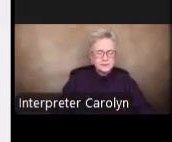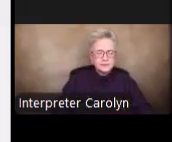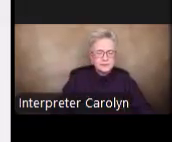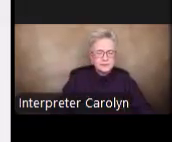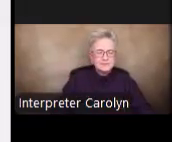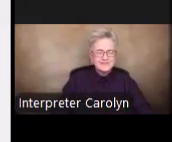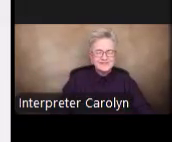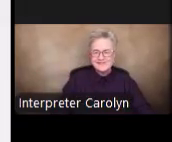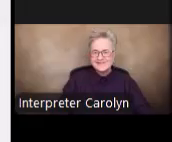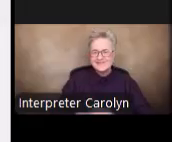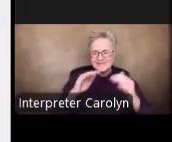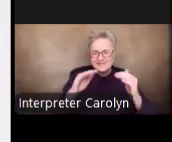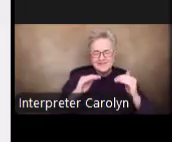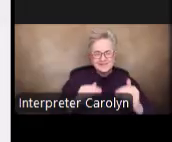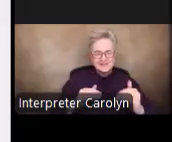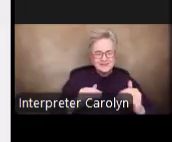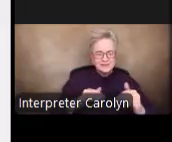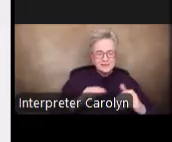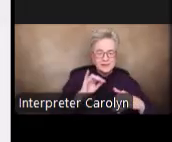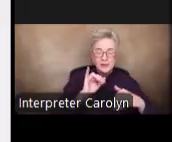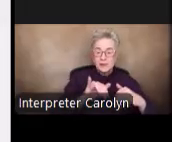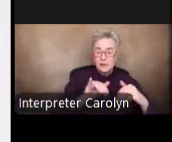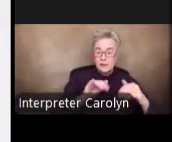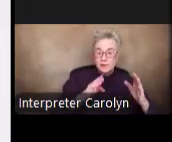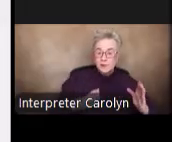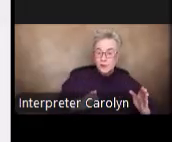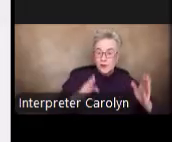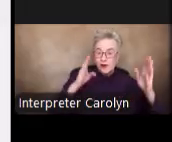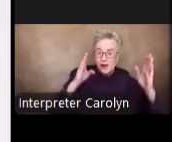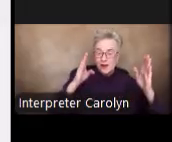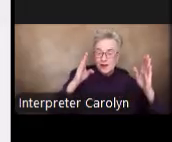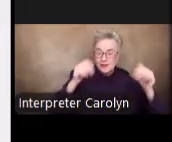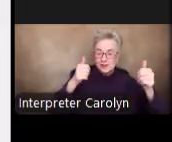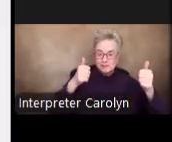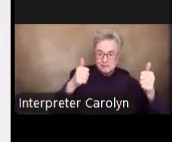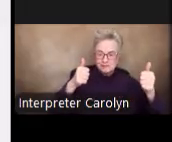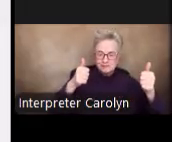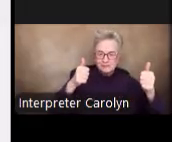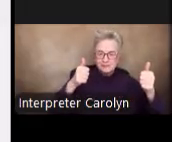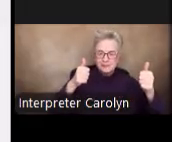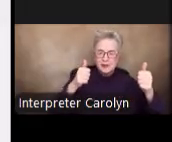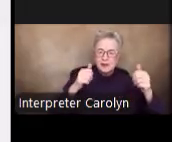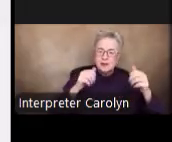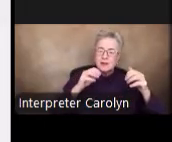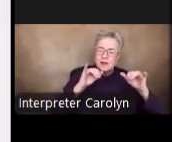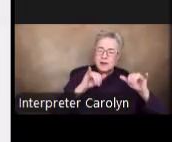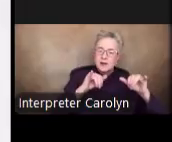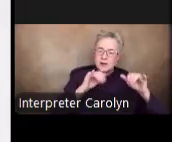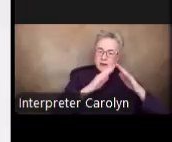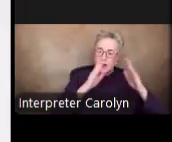okay? And then once those those walls are up, those first walls are up, construction kind of accelerates, and we start adding